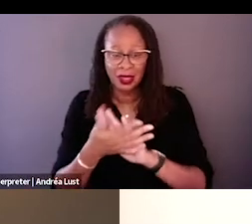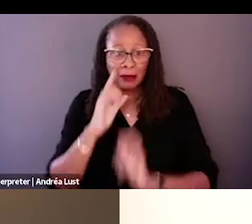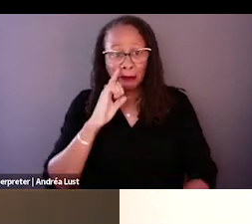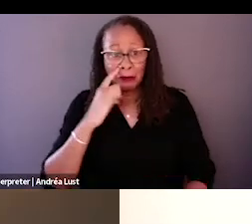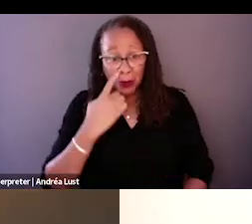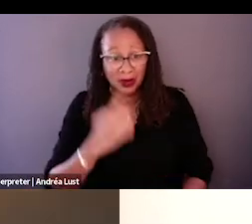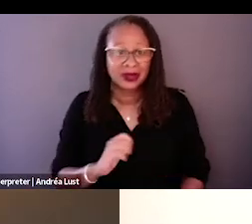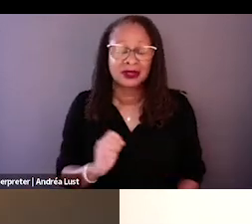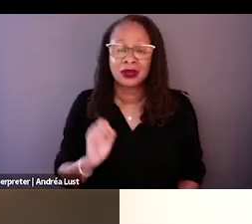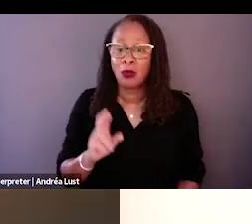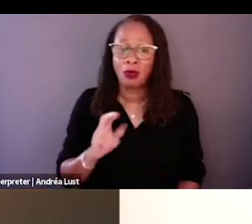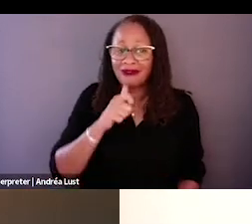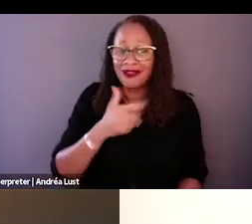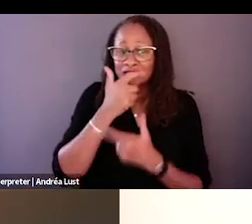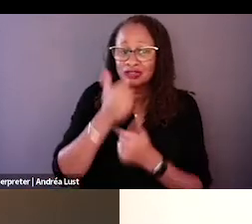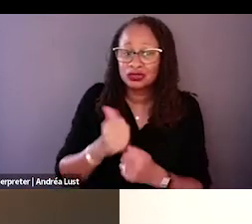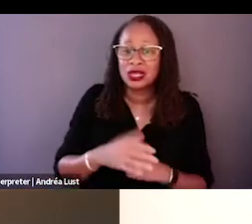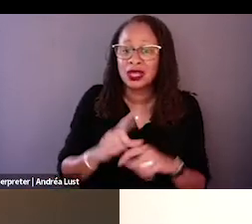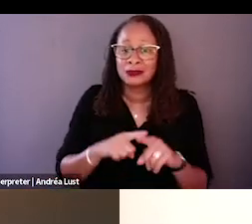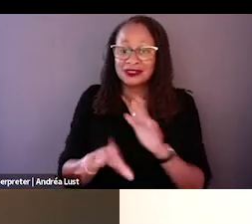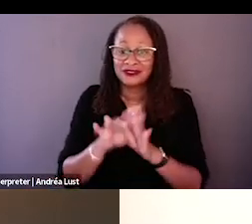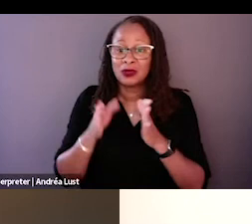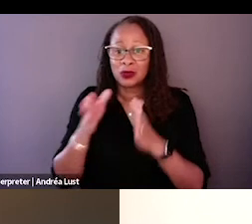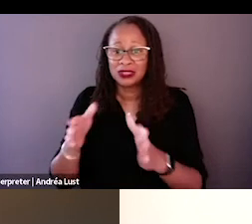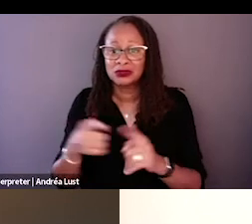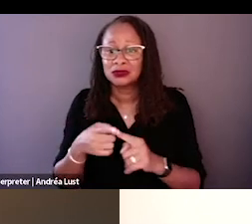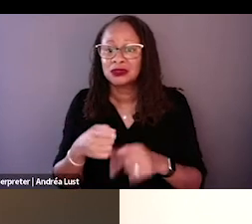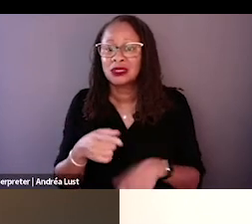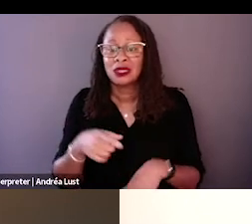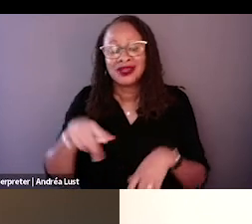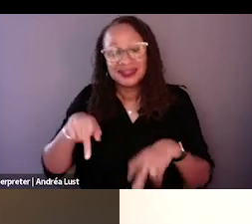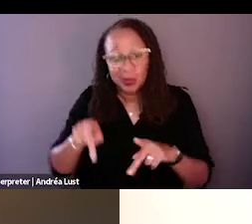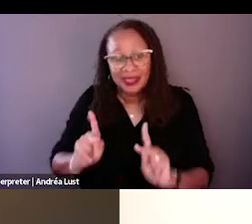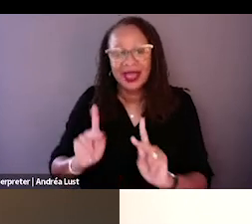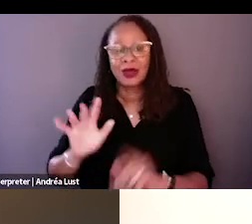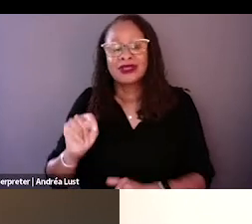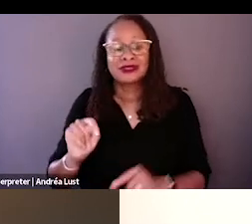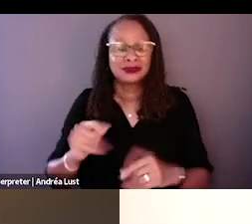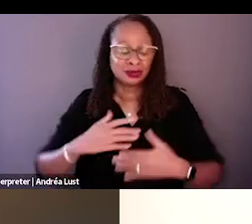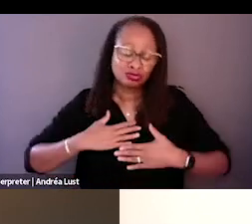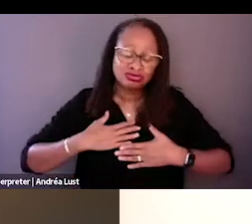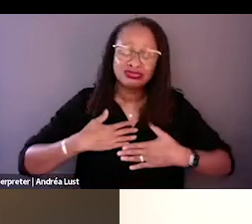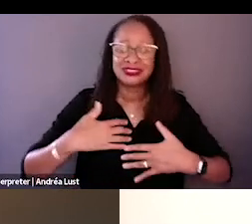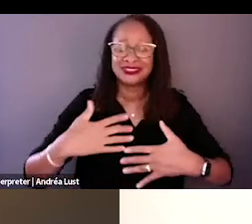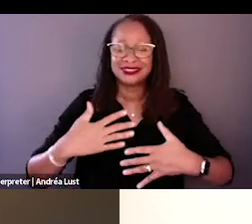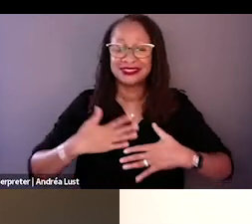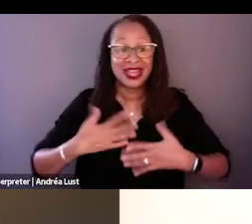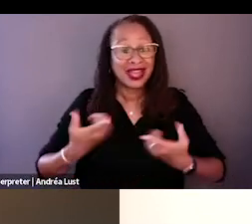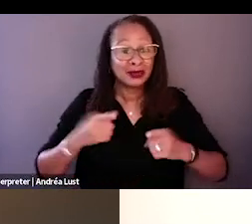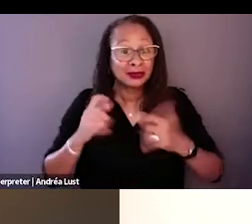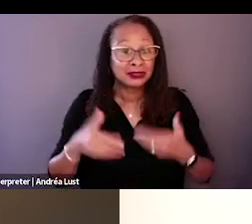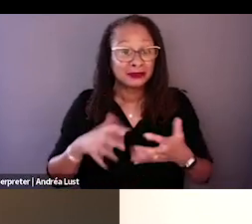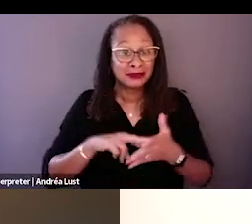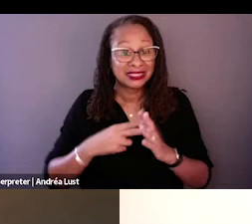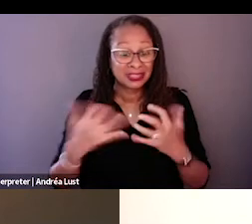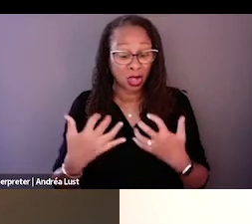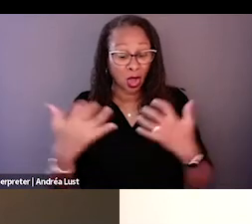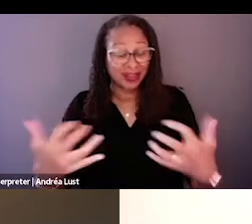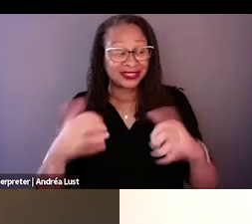wanted the focus to be on the material from 1938 and not add talking heads of the village town the